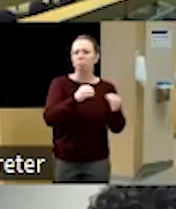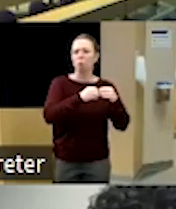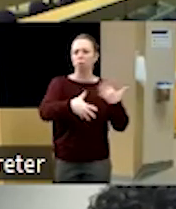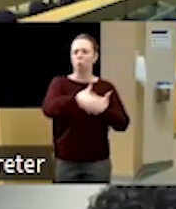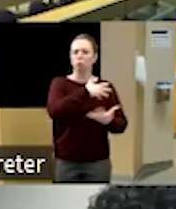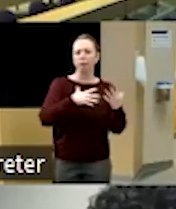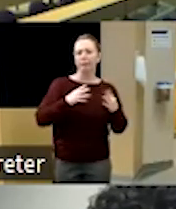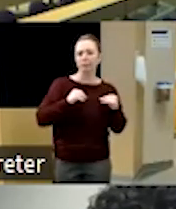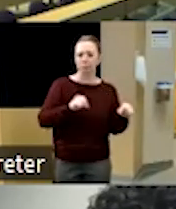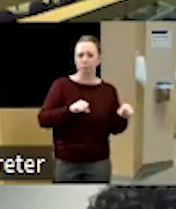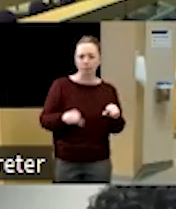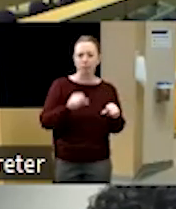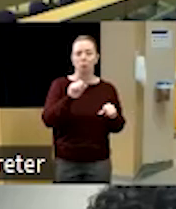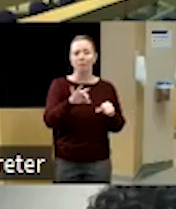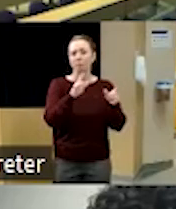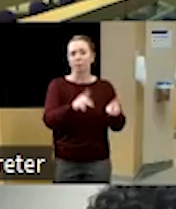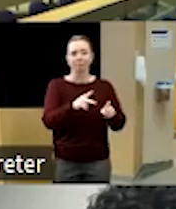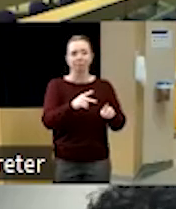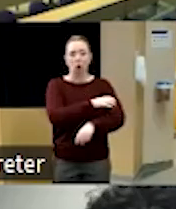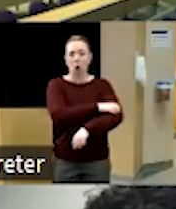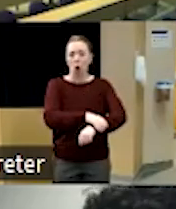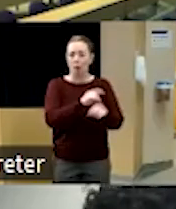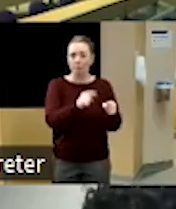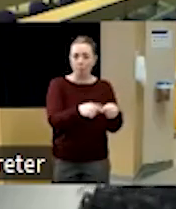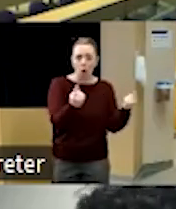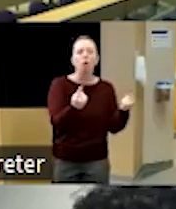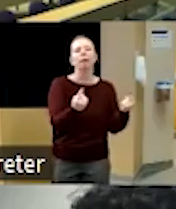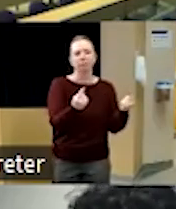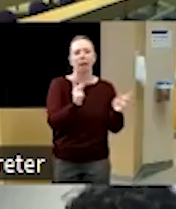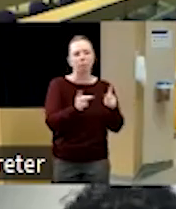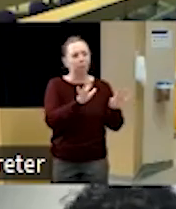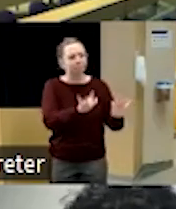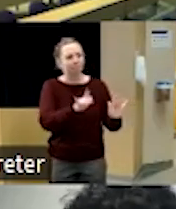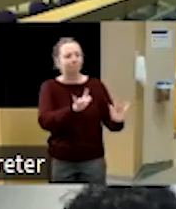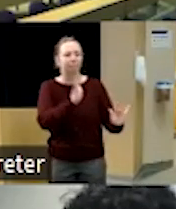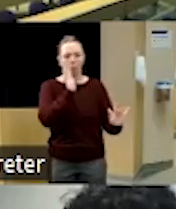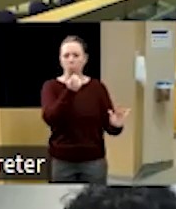if you have a broken arm everybody feels sorry for you and our job being a pain